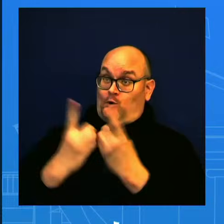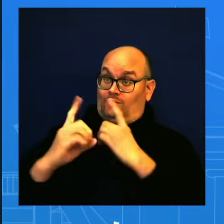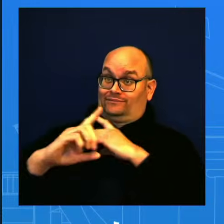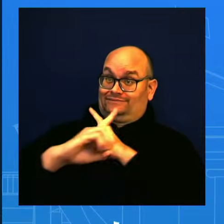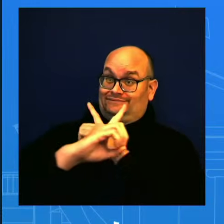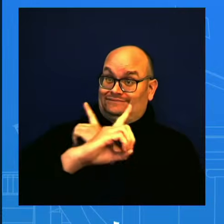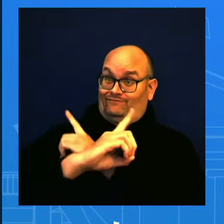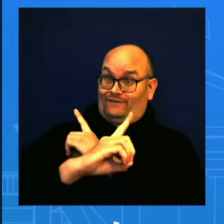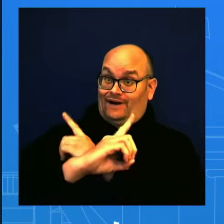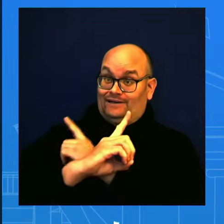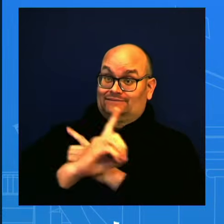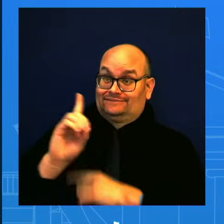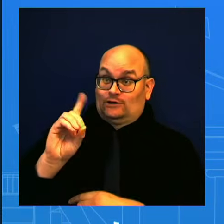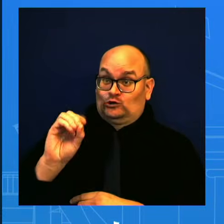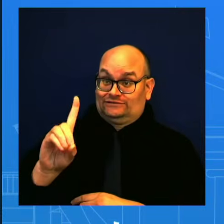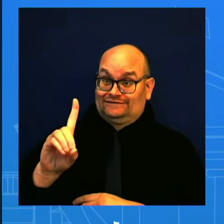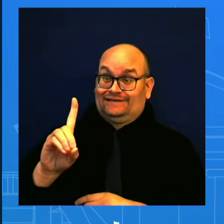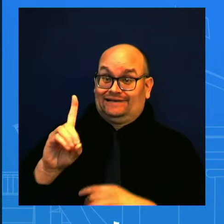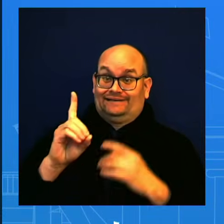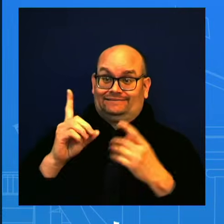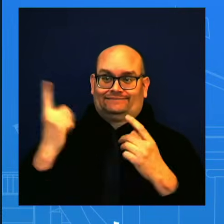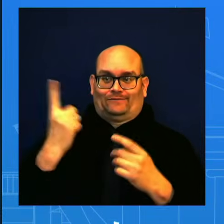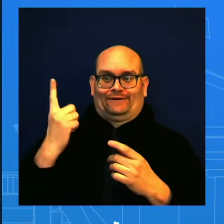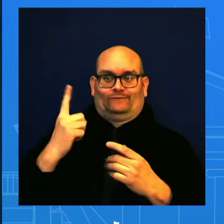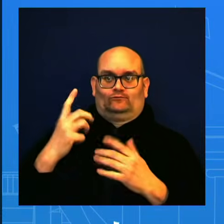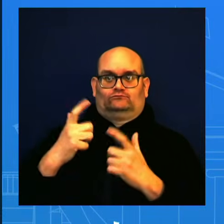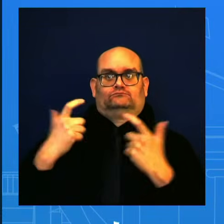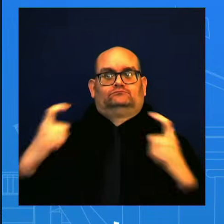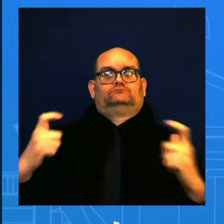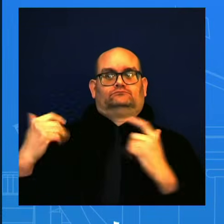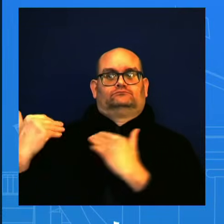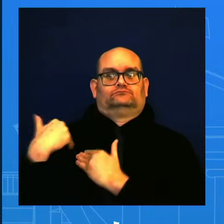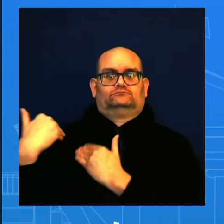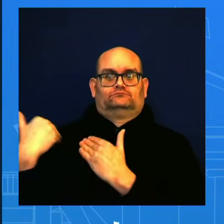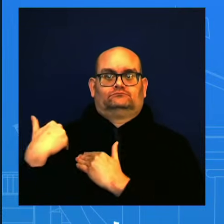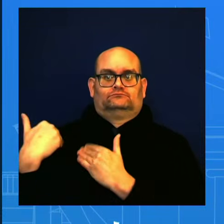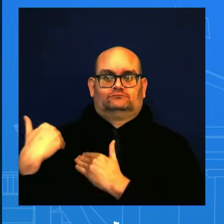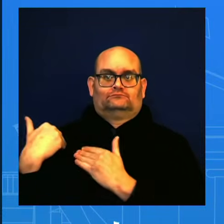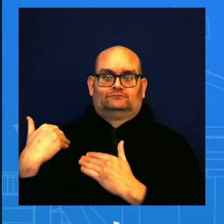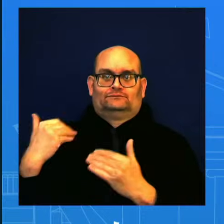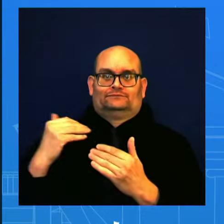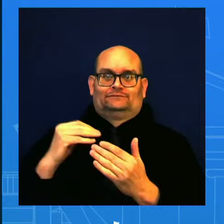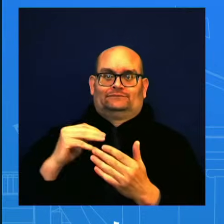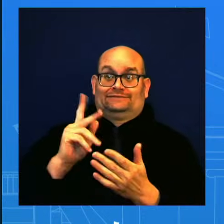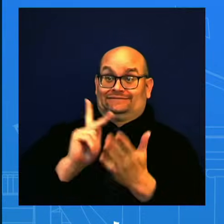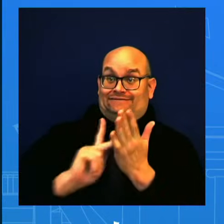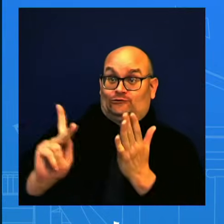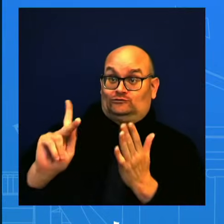He talks about making sure that we're lowering costs and doing -- continuing to do that, whether it's prescription drugs. Let's not forget: